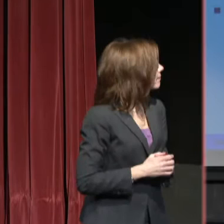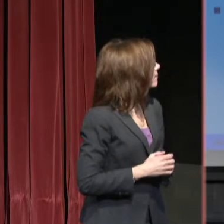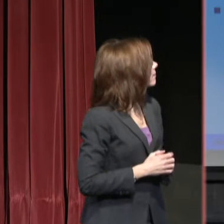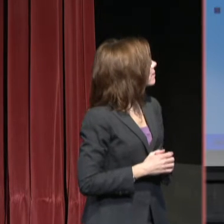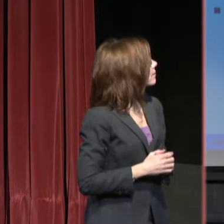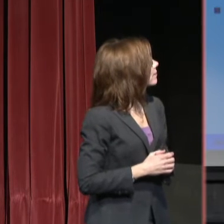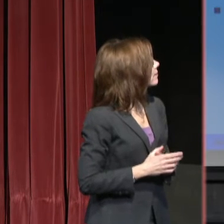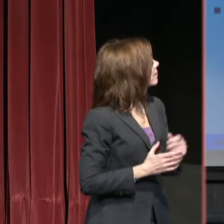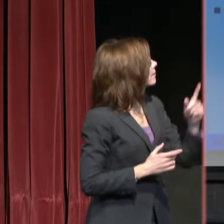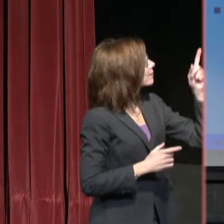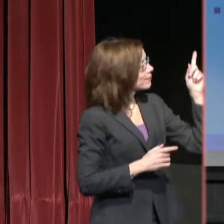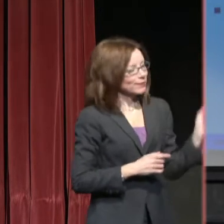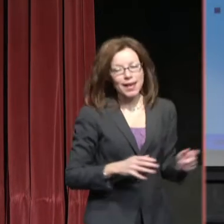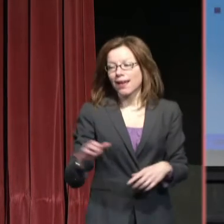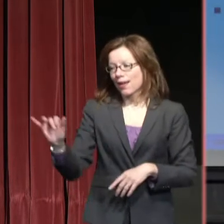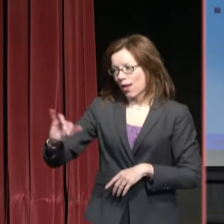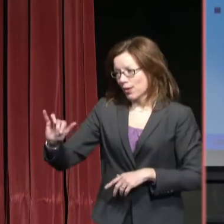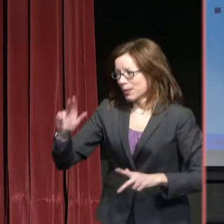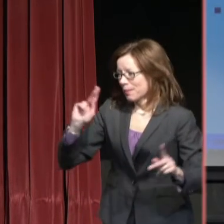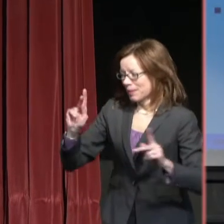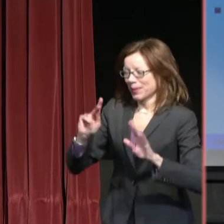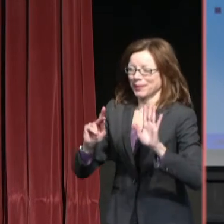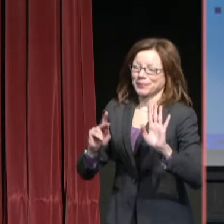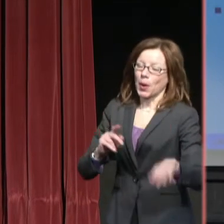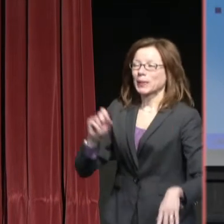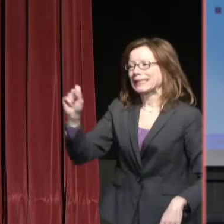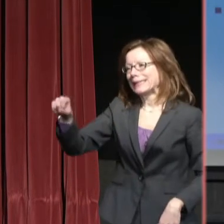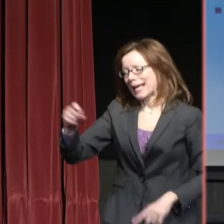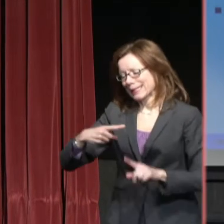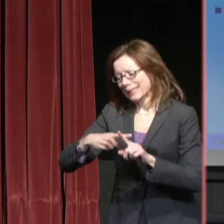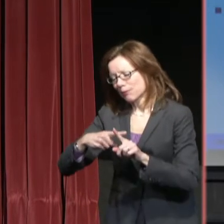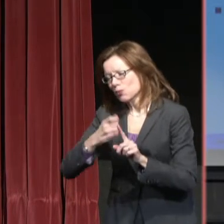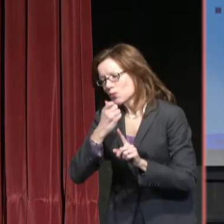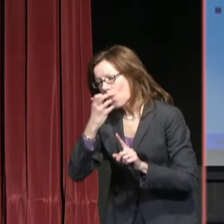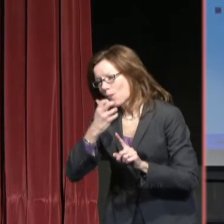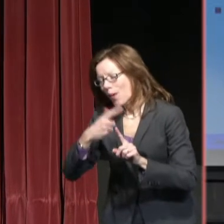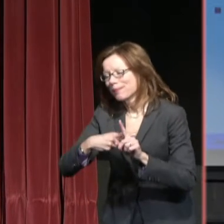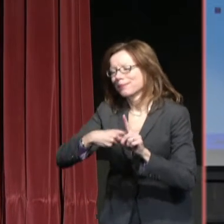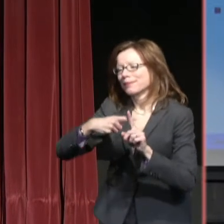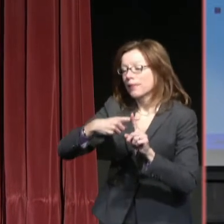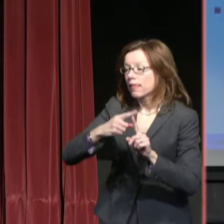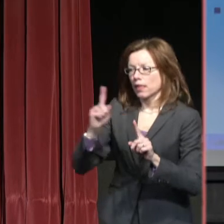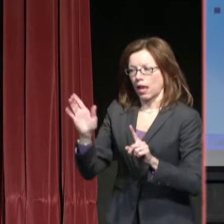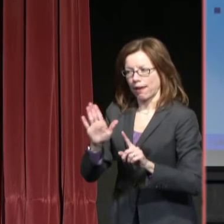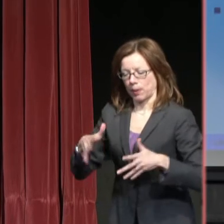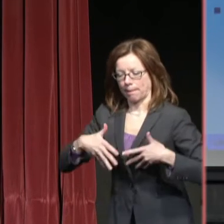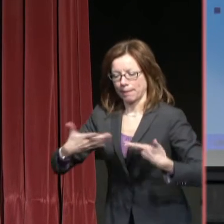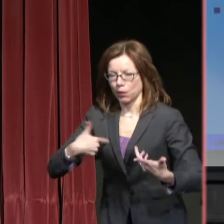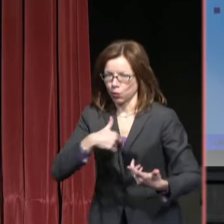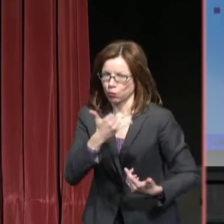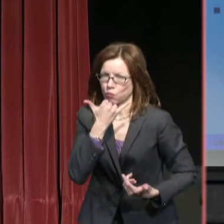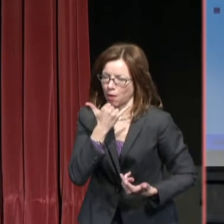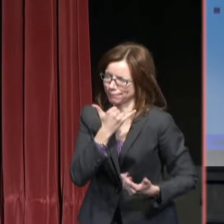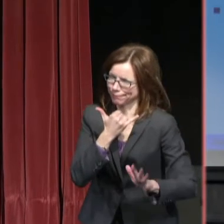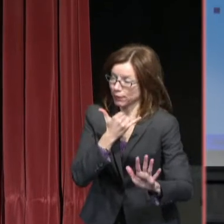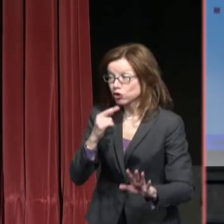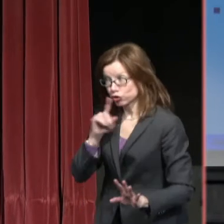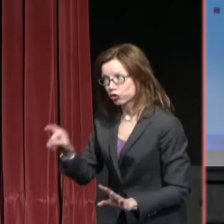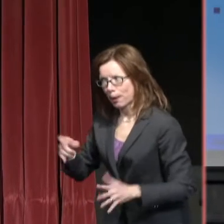The other argument the skeptics choose is, yes it's getting warmer after all, we were wrong. They never say we were wrong 10 years ago, but they should.